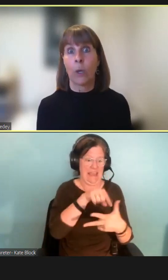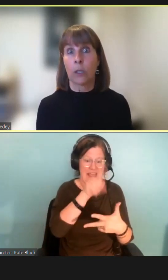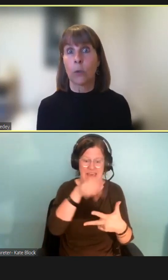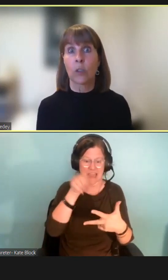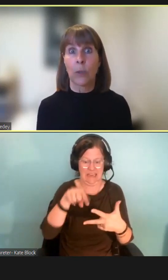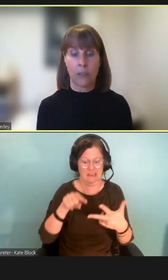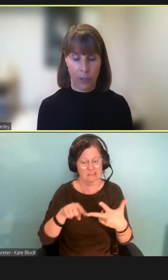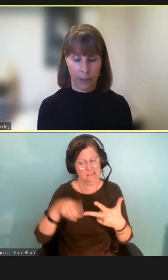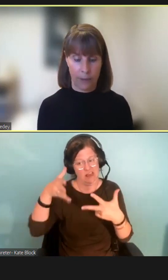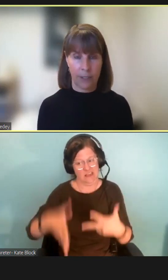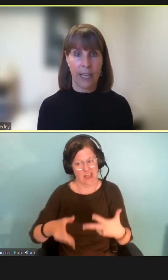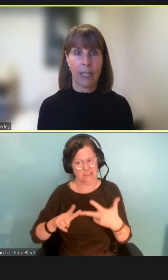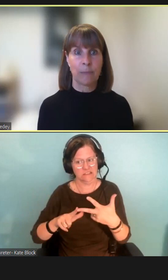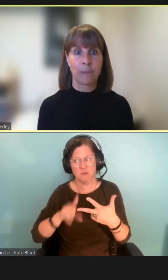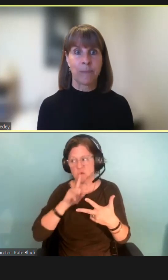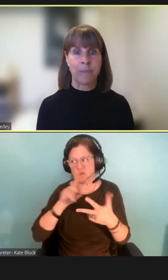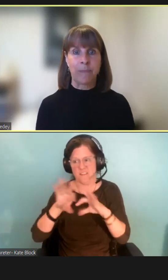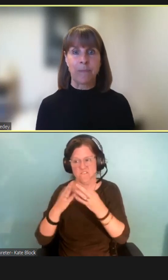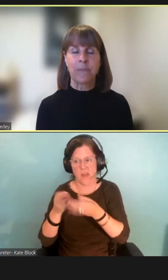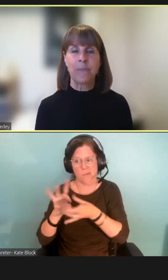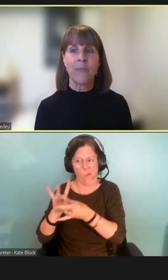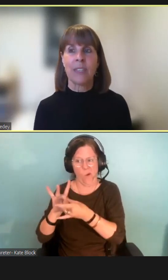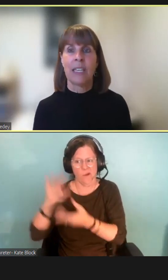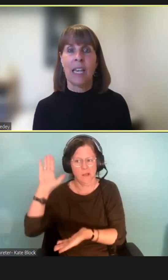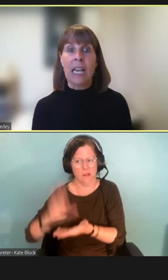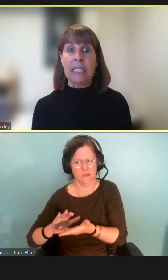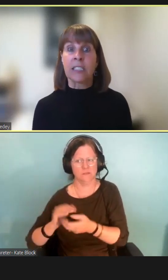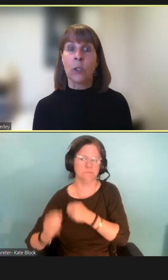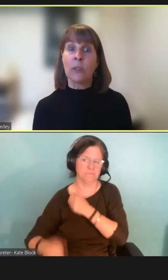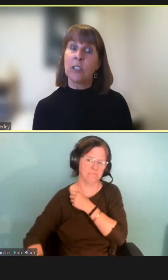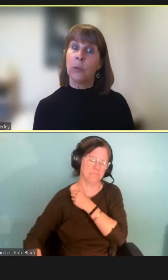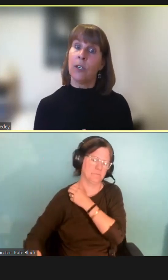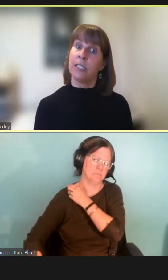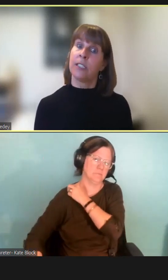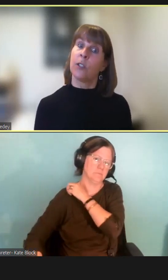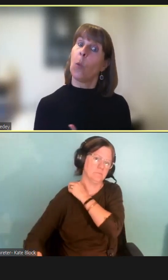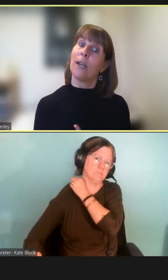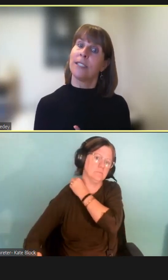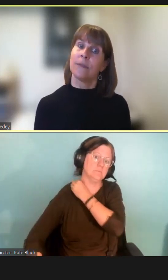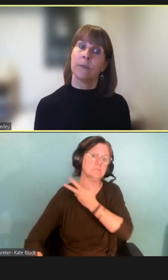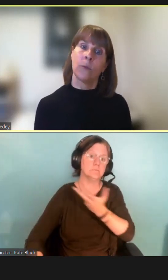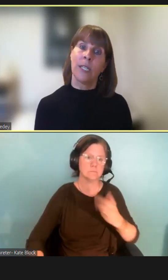low response rate to that so let's move on to the what what